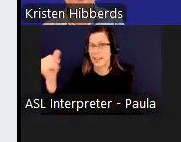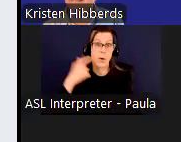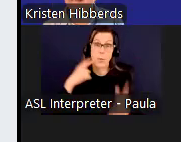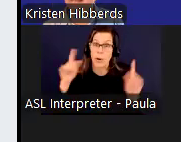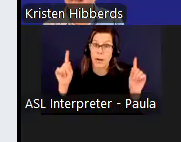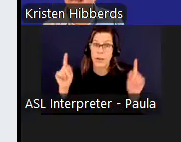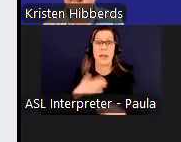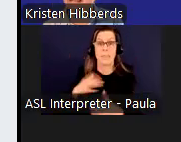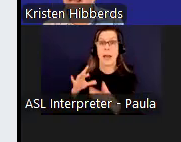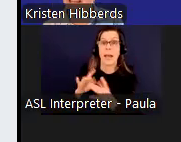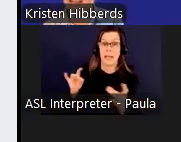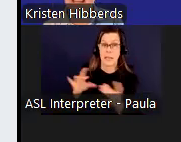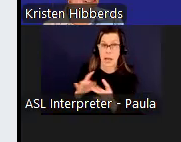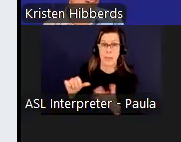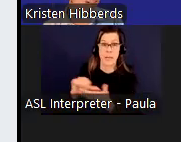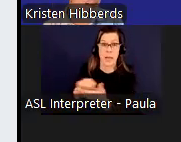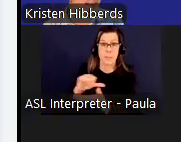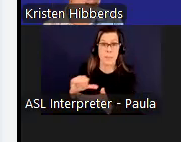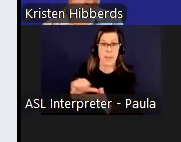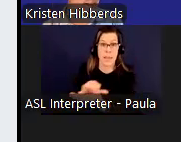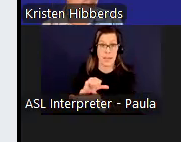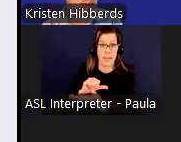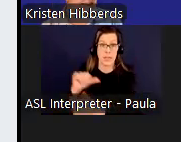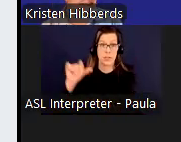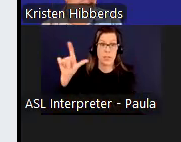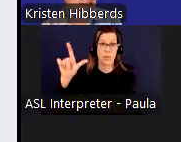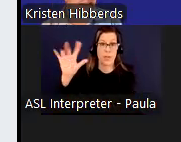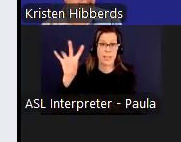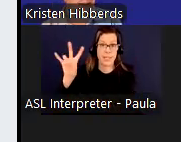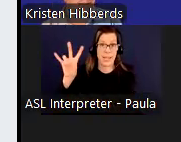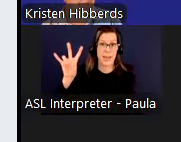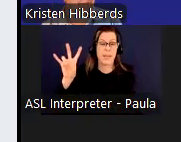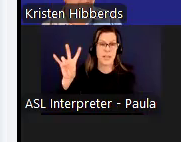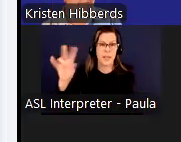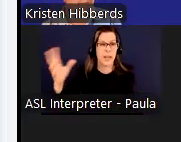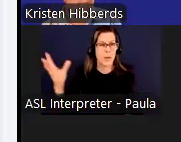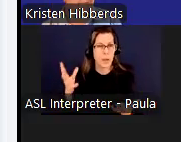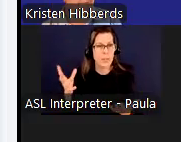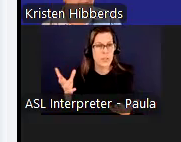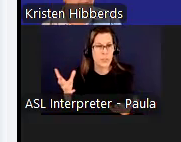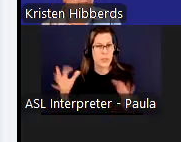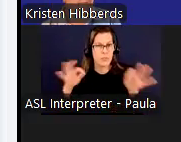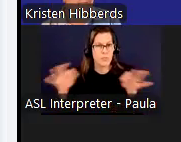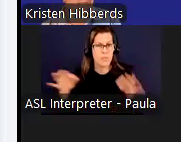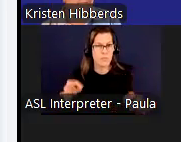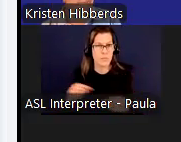My comment is on page 27 and I just want to point out that it's #4 says room and